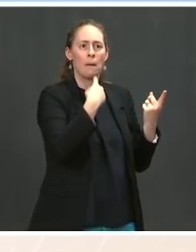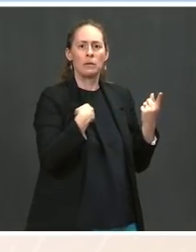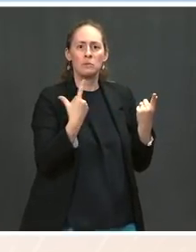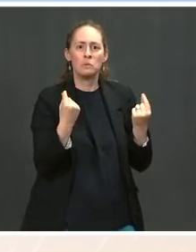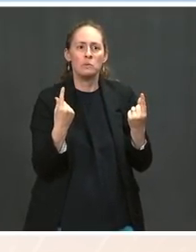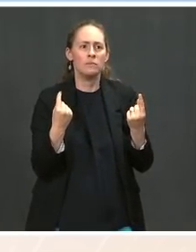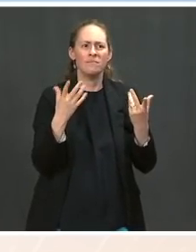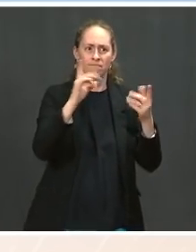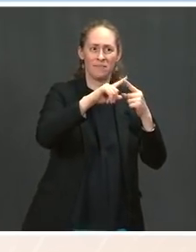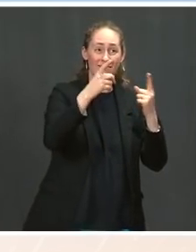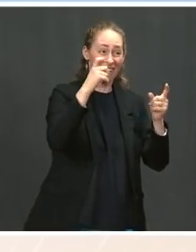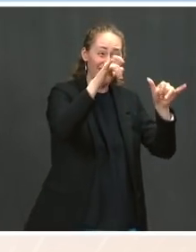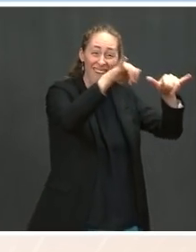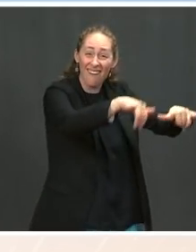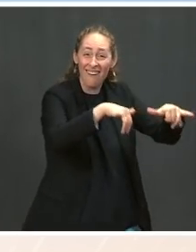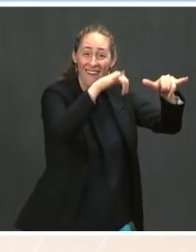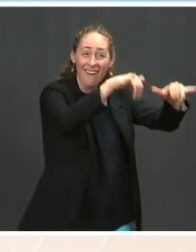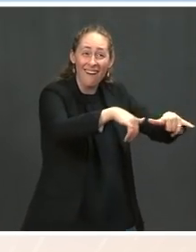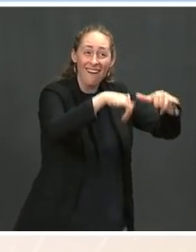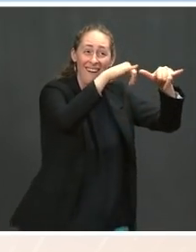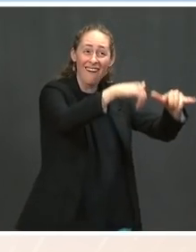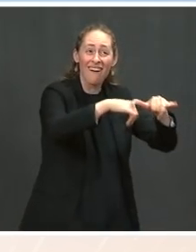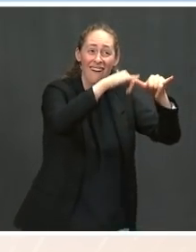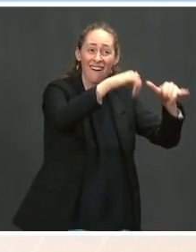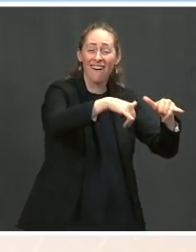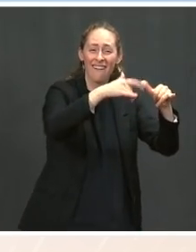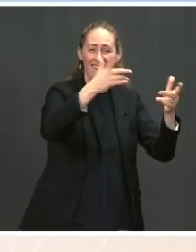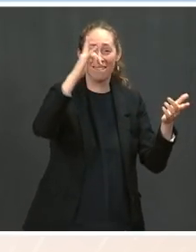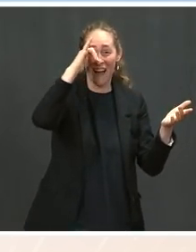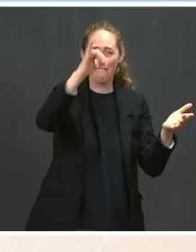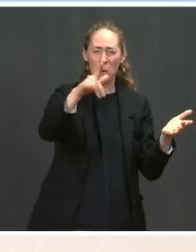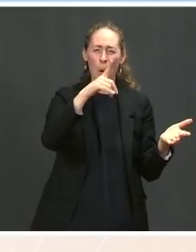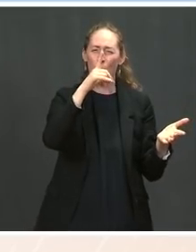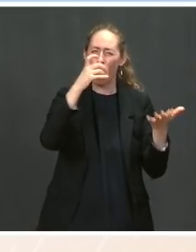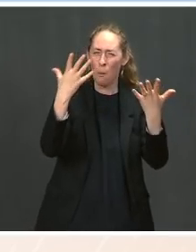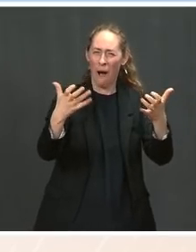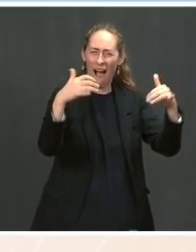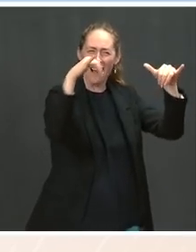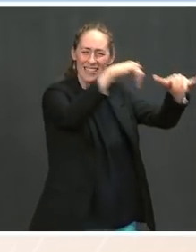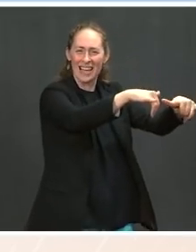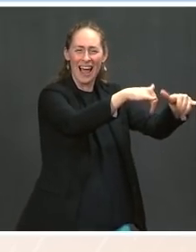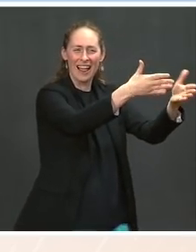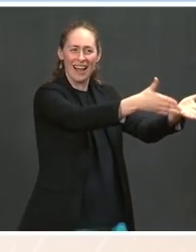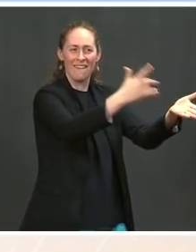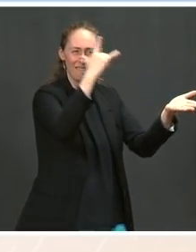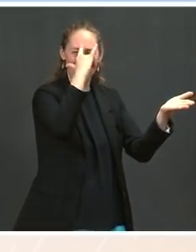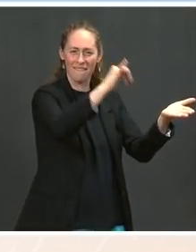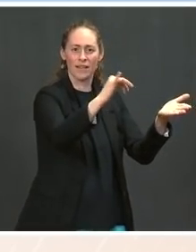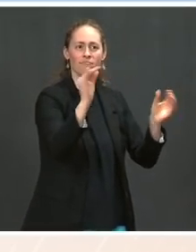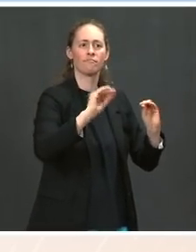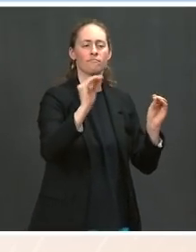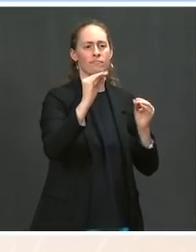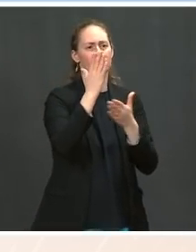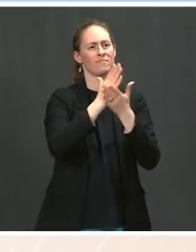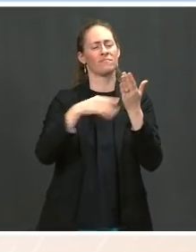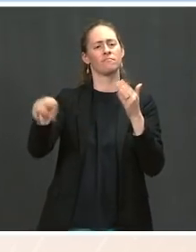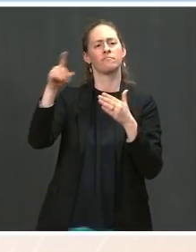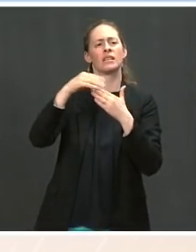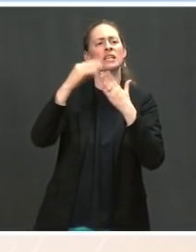No military commander wants to stay forever. They insist that this is not -- some insist this is not in time -- the time to leave -- some opponents of his decision.